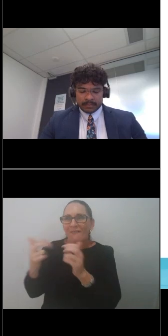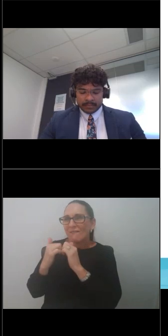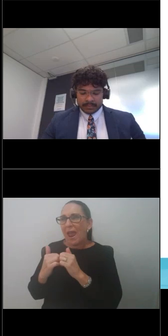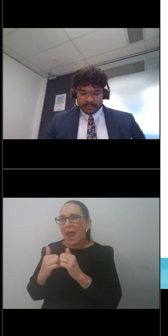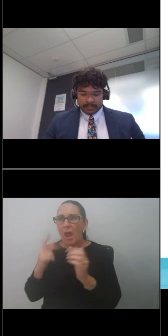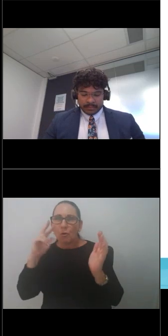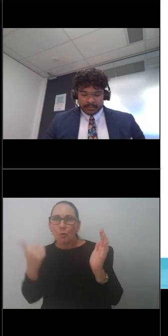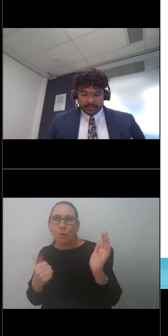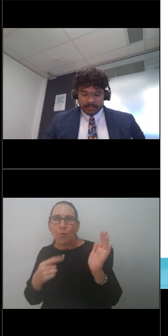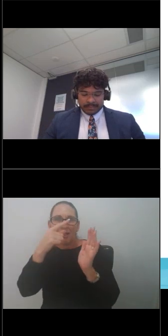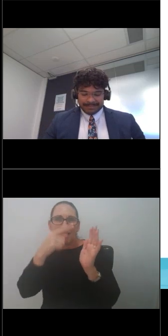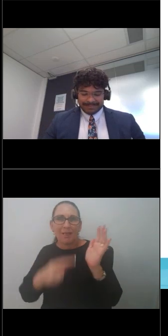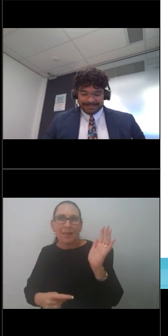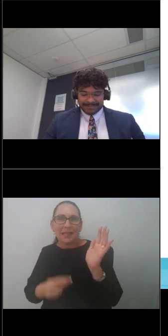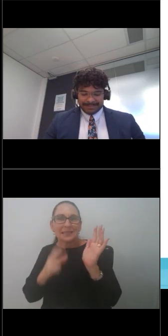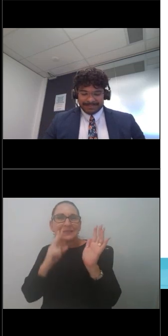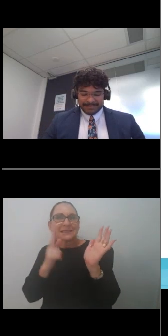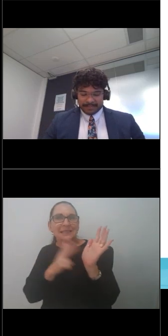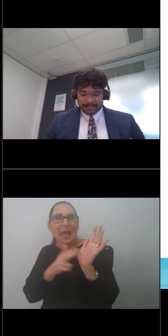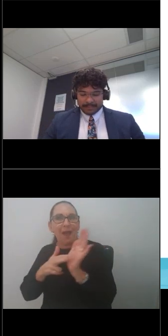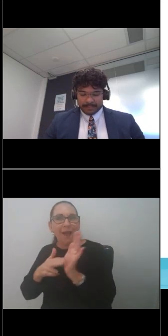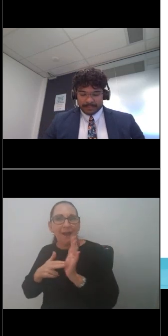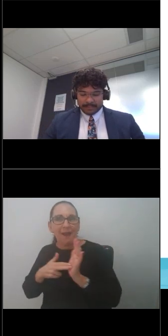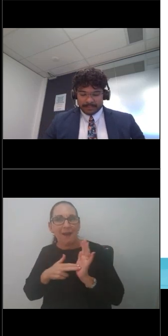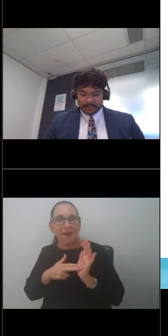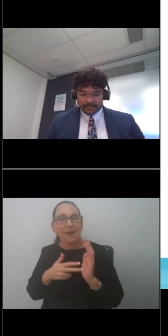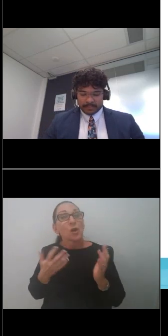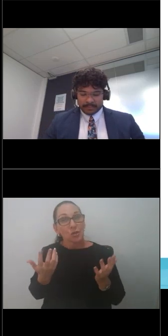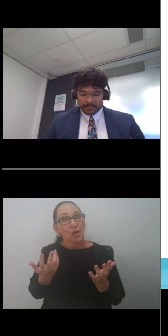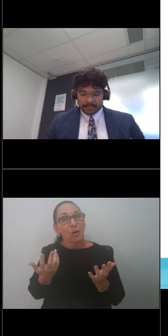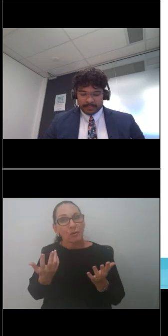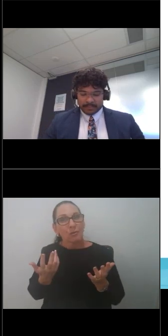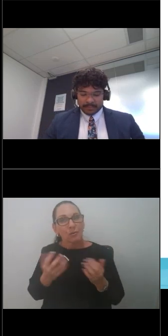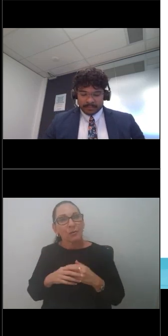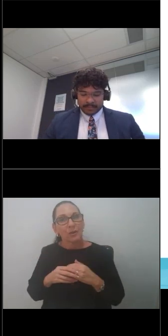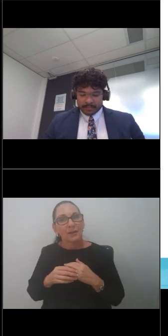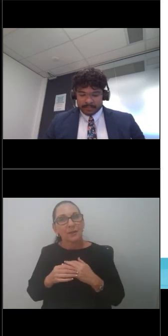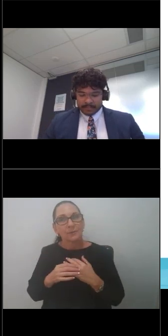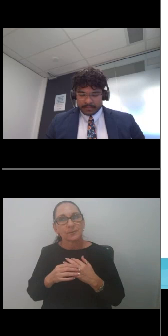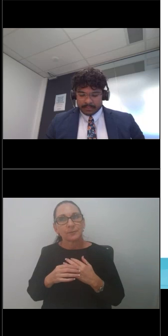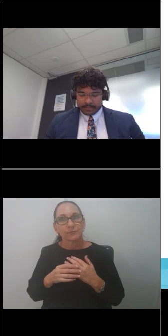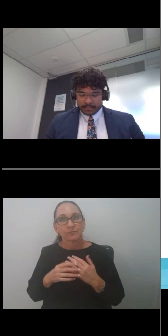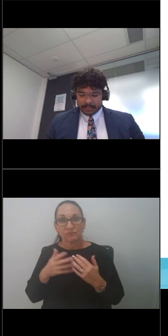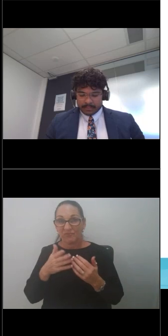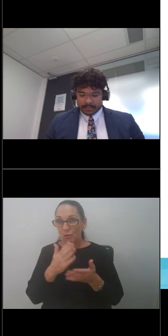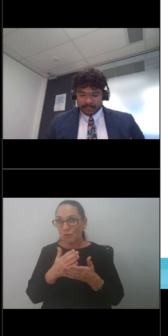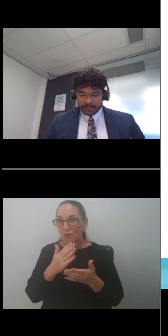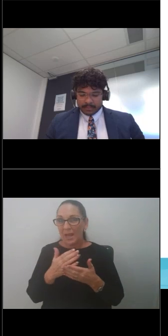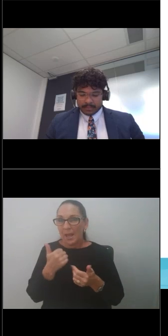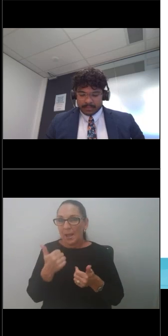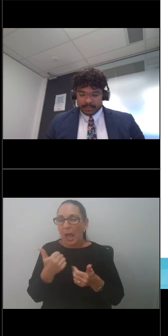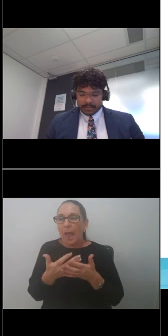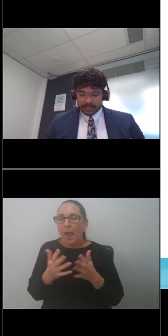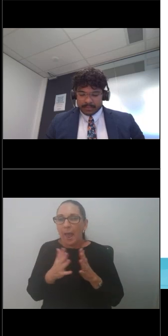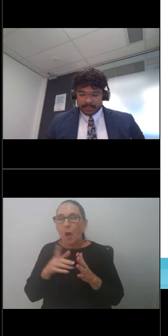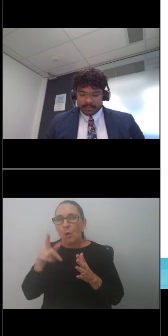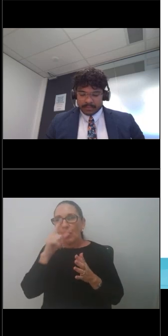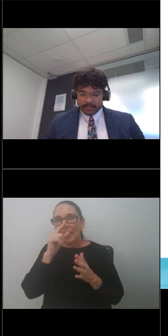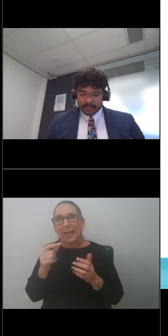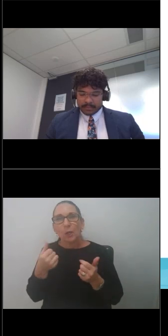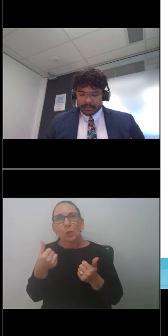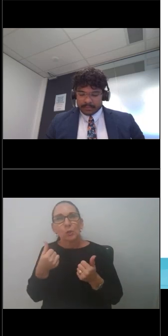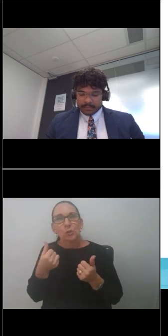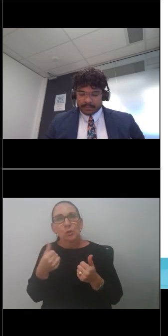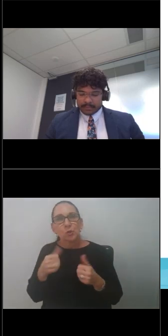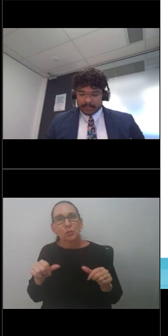with stickers so I think that um it's a really good way to use um this both the stickers and